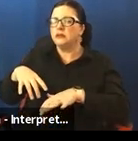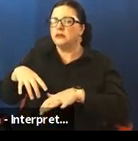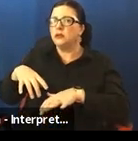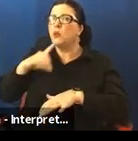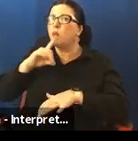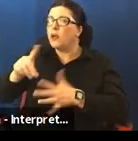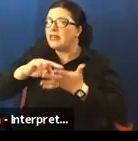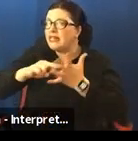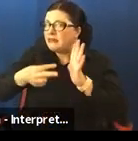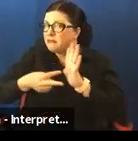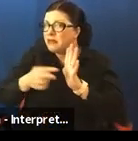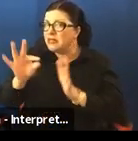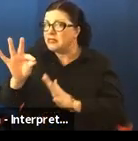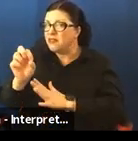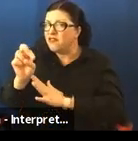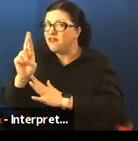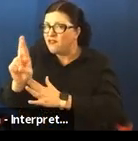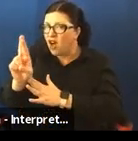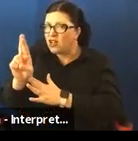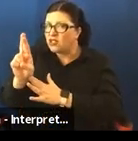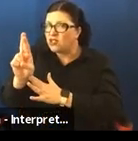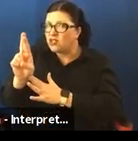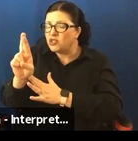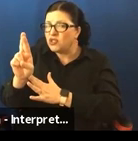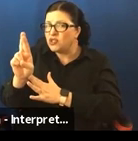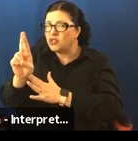Chris Brady: I mean, if you say the average is 18 months. I mean, that's not a huge amount of time.